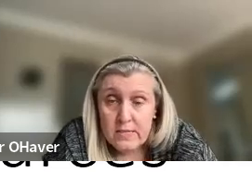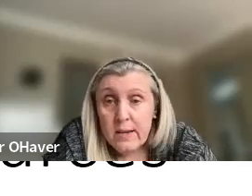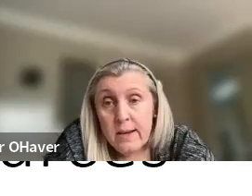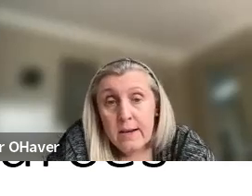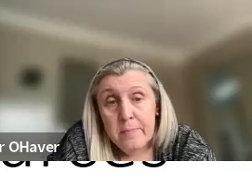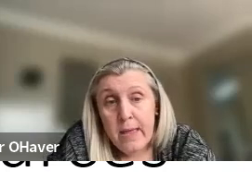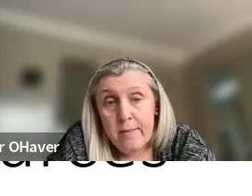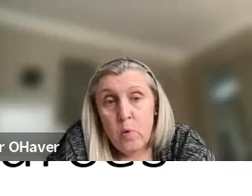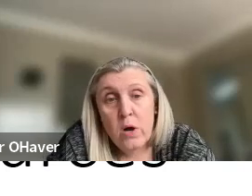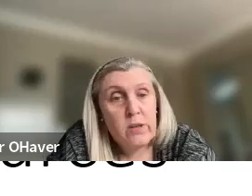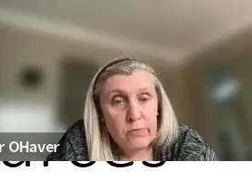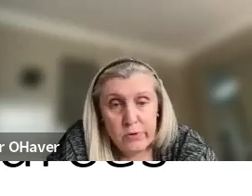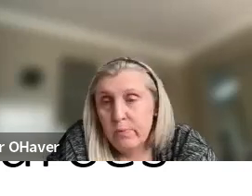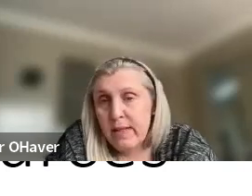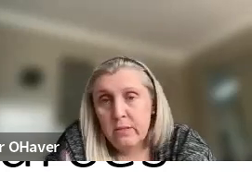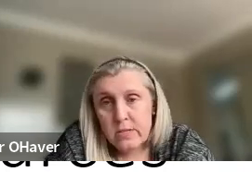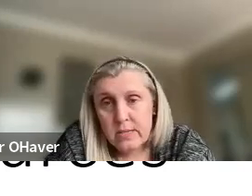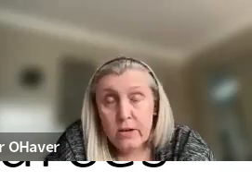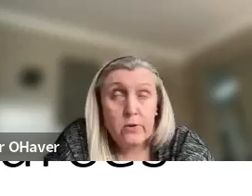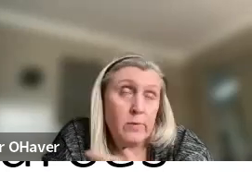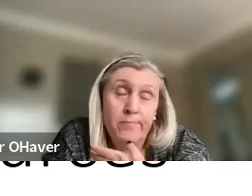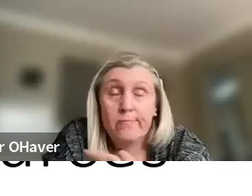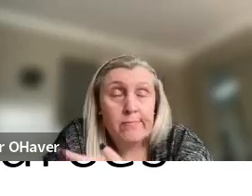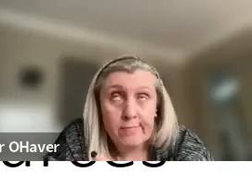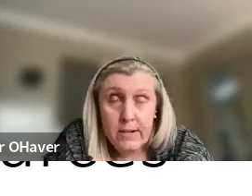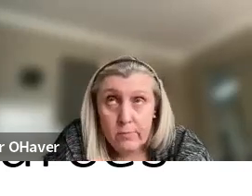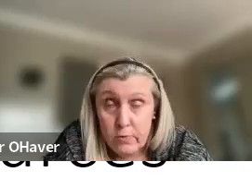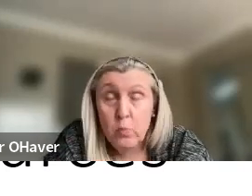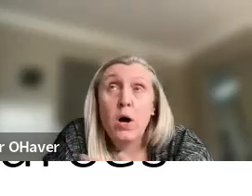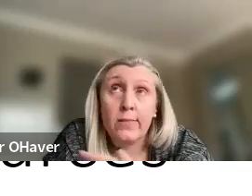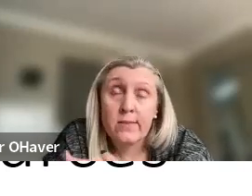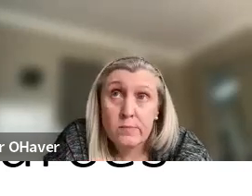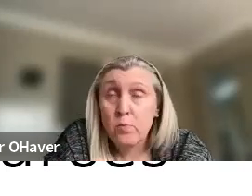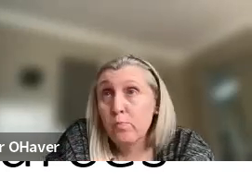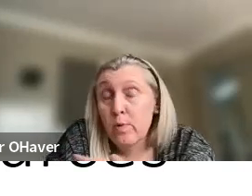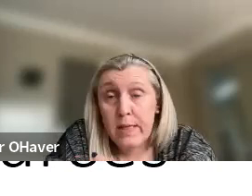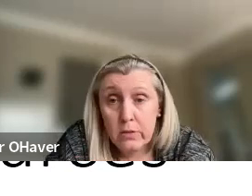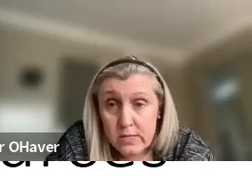If a setting HCBS setting is violating and not remain or staying in compliance with what the rights are, consumers are having a lot of difficulty or issues with that. With what the rights are, and consumers are having a lot of difficulty or issues with that, and you can help consumers file those grievances and walk. You can help consumers file those grievances. You through what that looks like, or you know, you can walk the consumer.